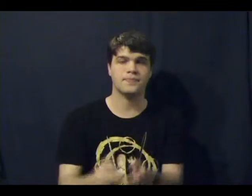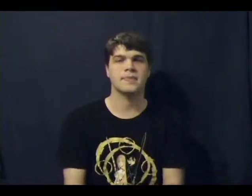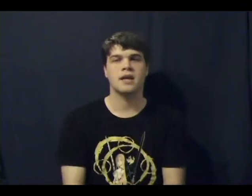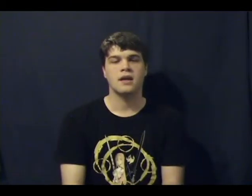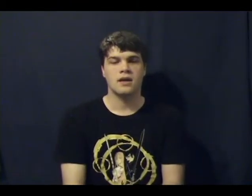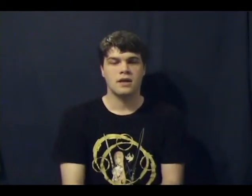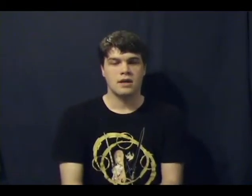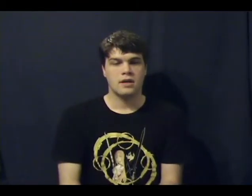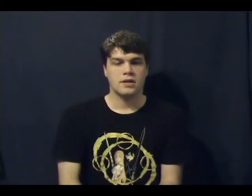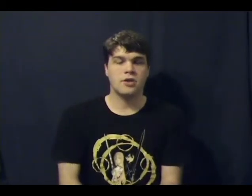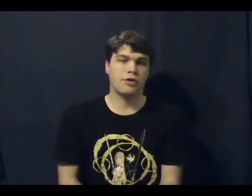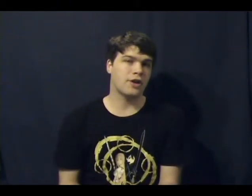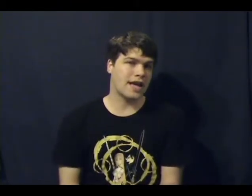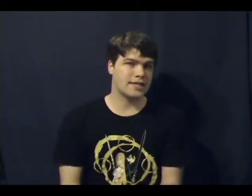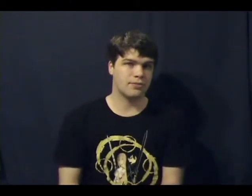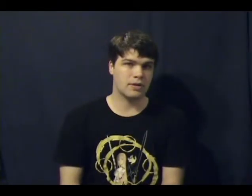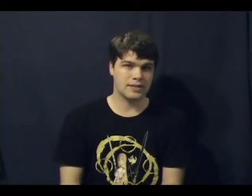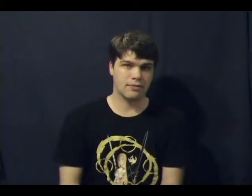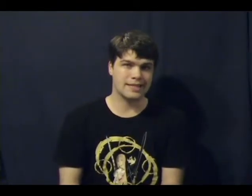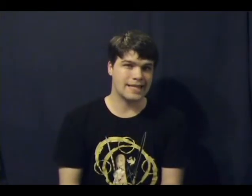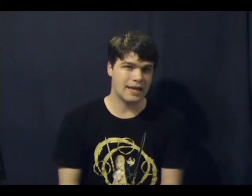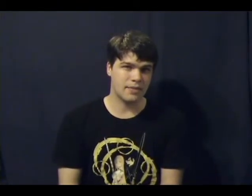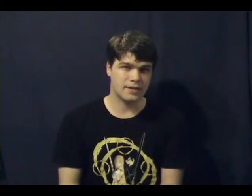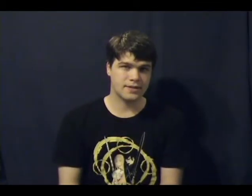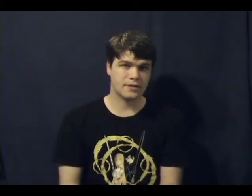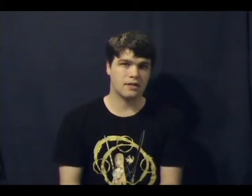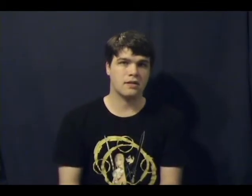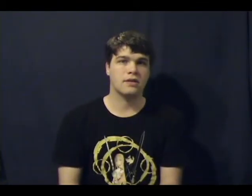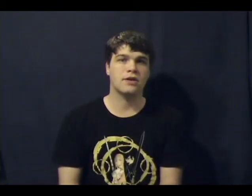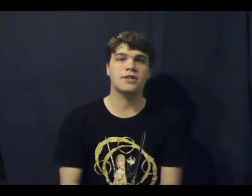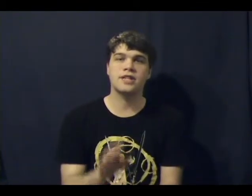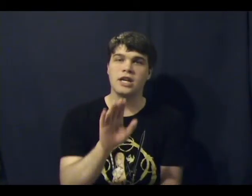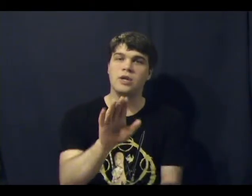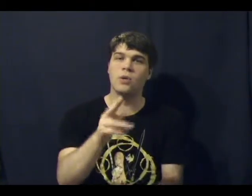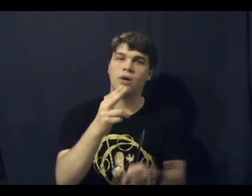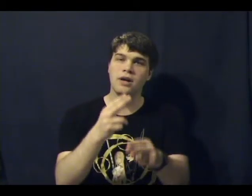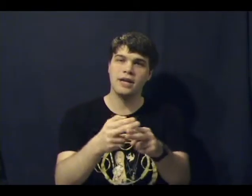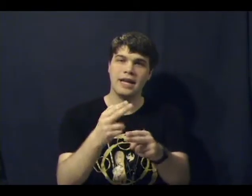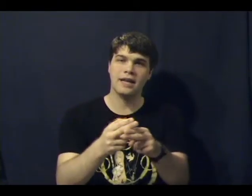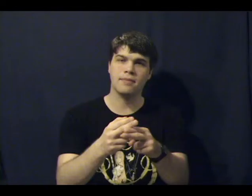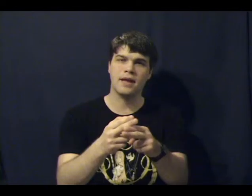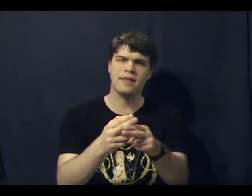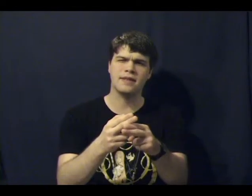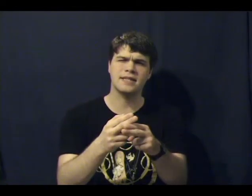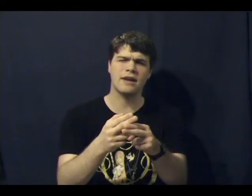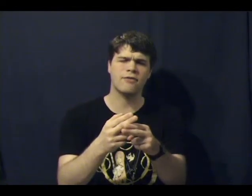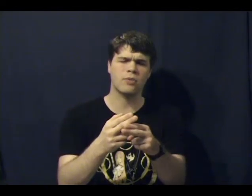So if you going to ask what someone's name is, you going to say your name and then the sign for what.